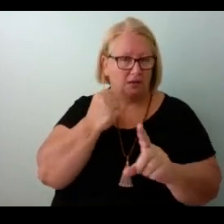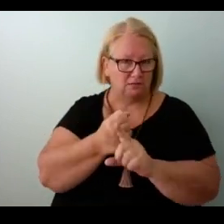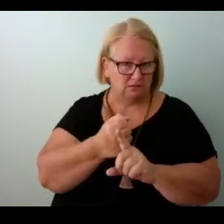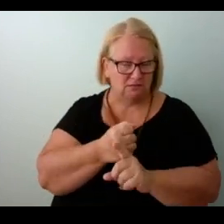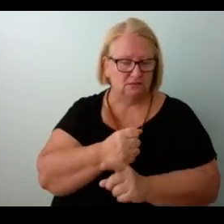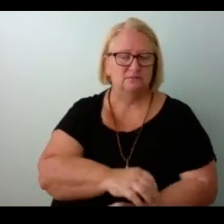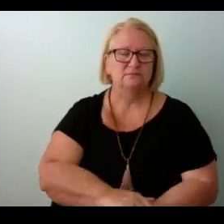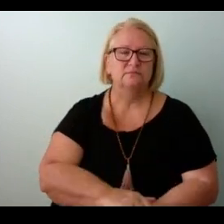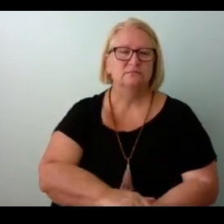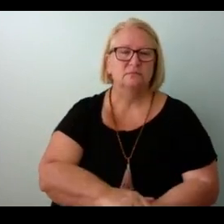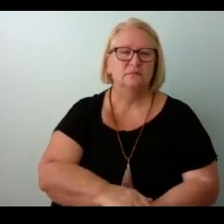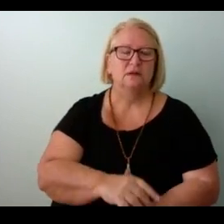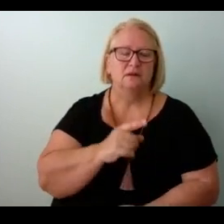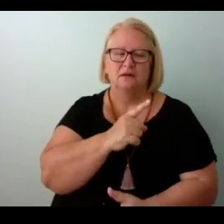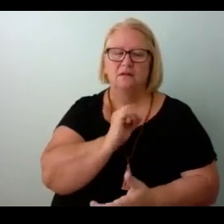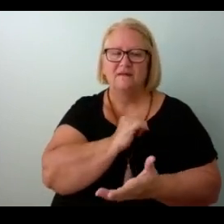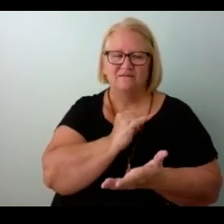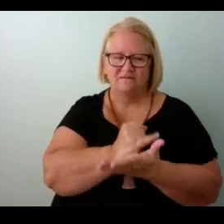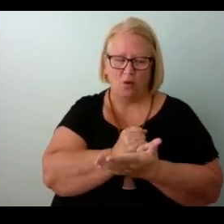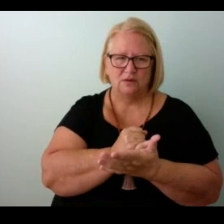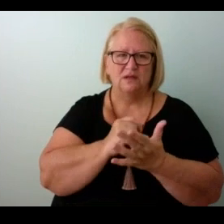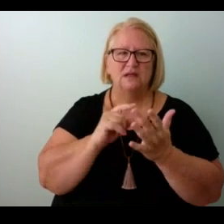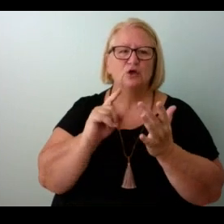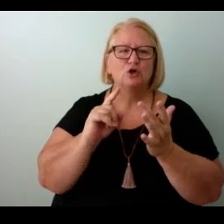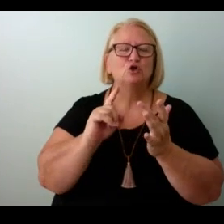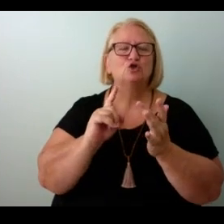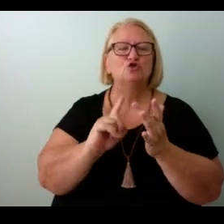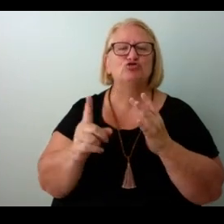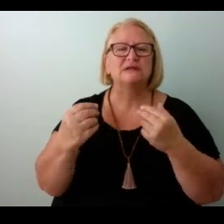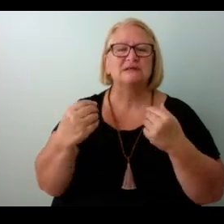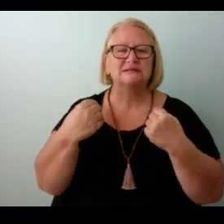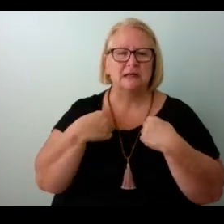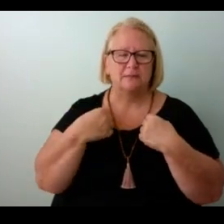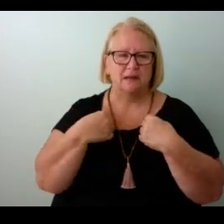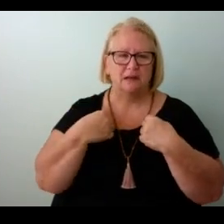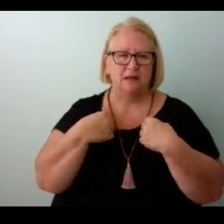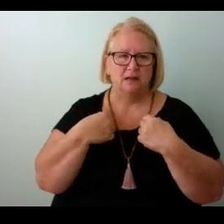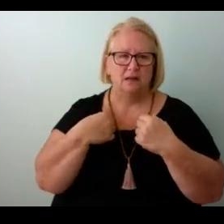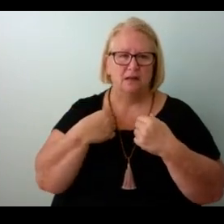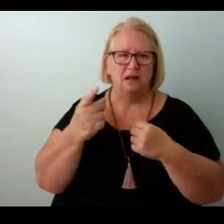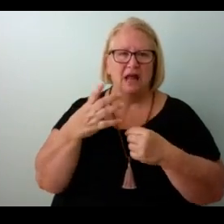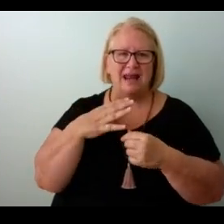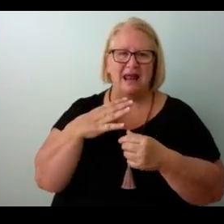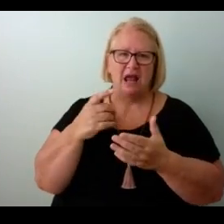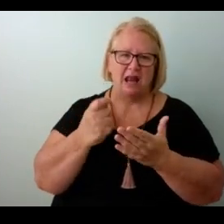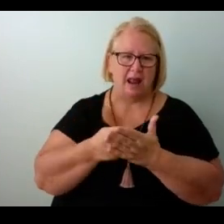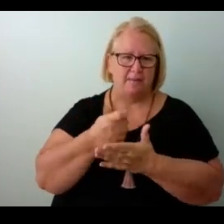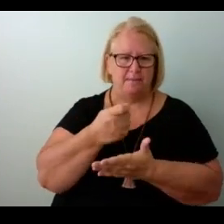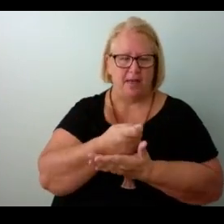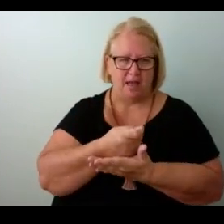fault. The insurance company required payment from them.